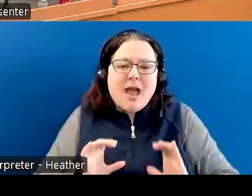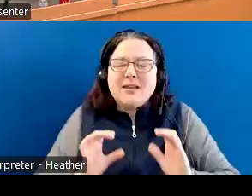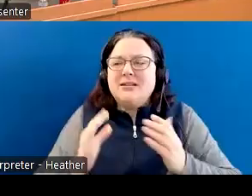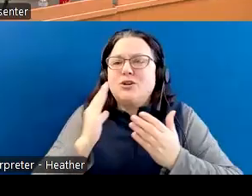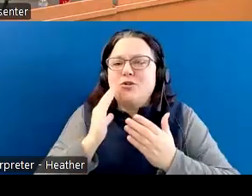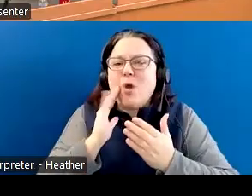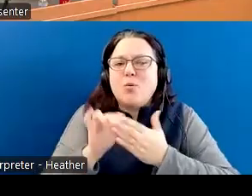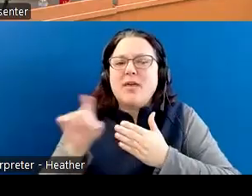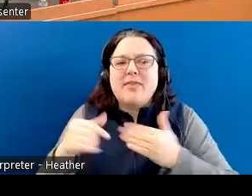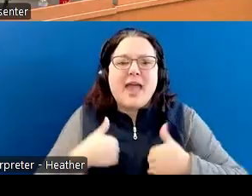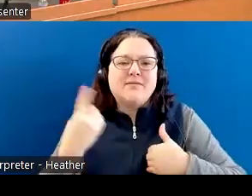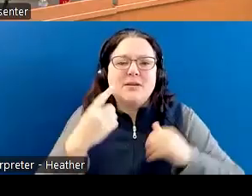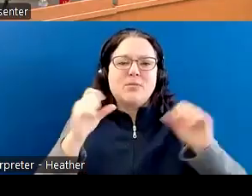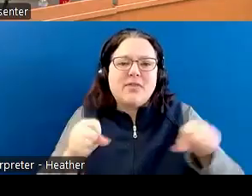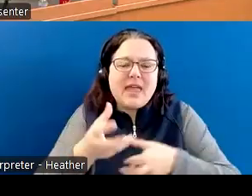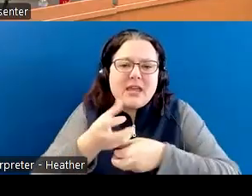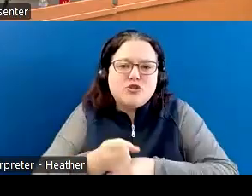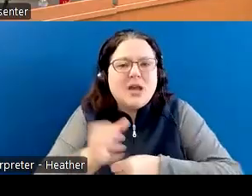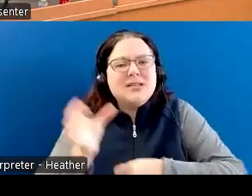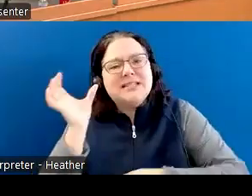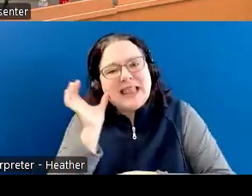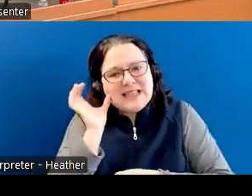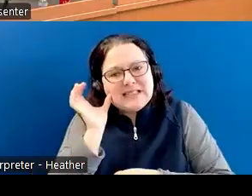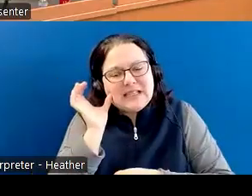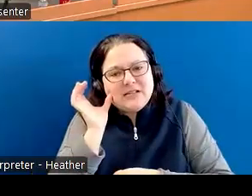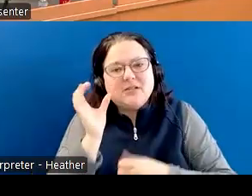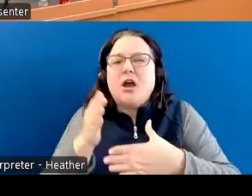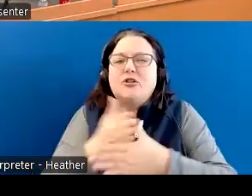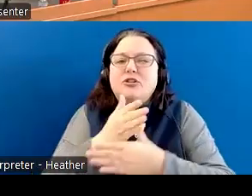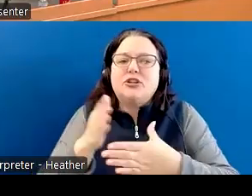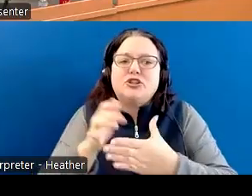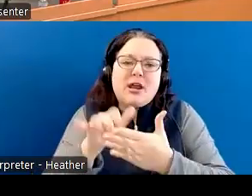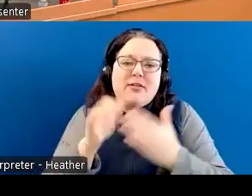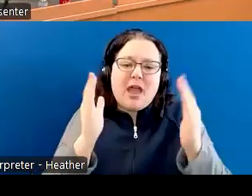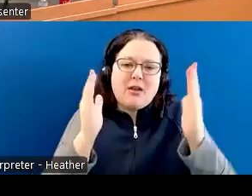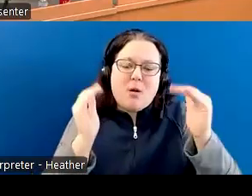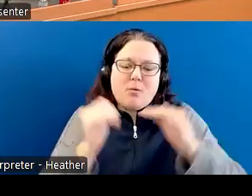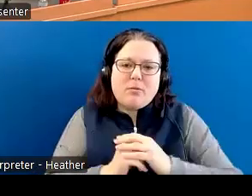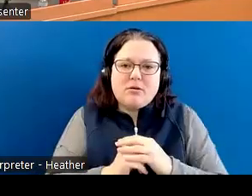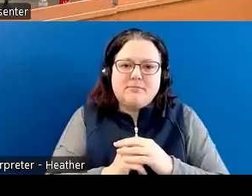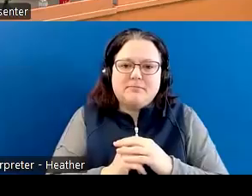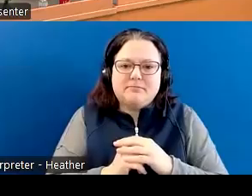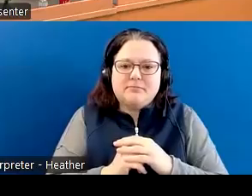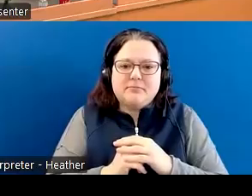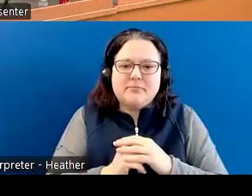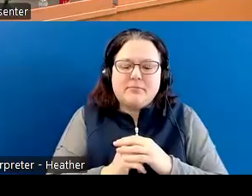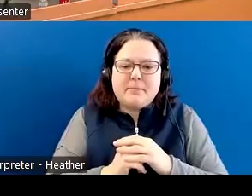have someone to trust and someone to listen to them and to share that hope with them.